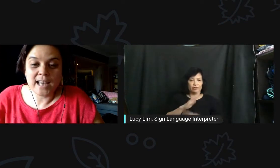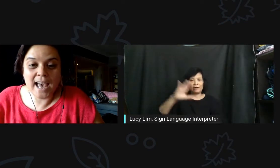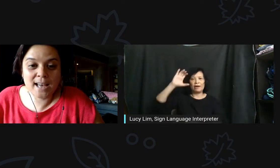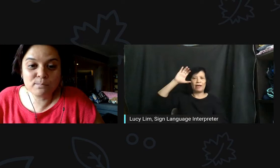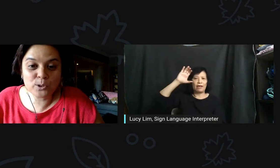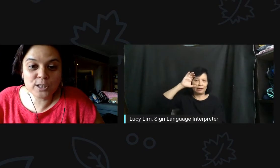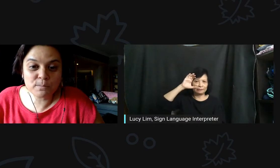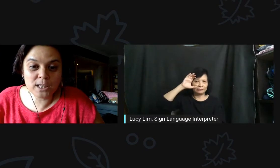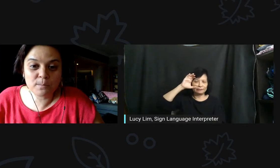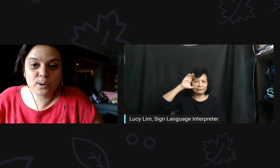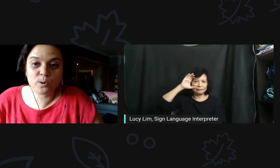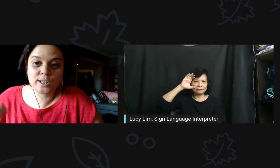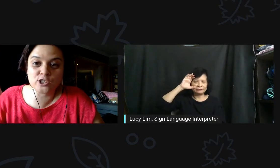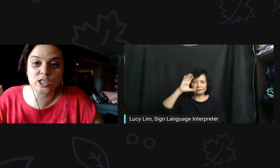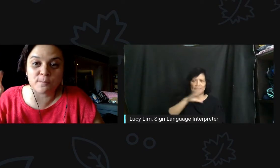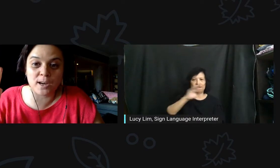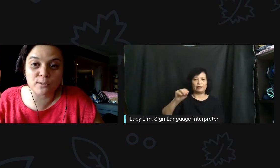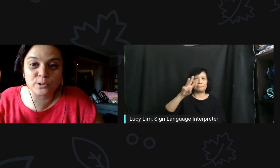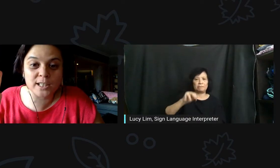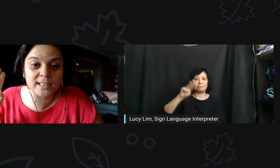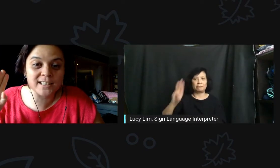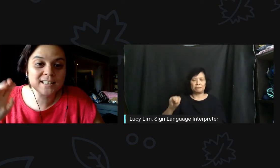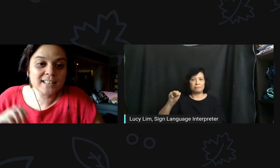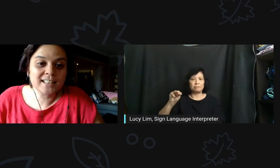And multi media poet Sheena Baharudin.